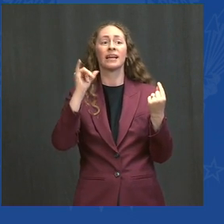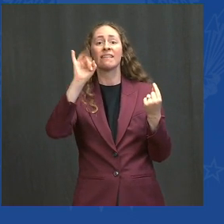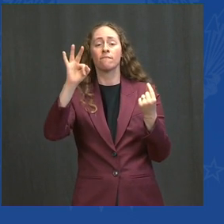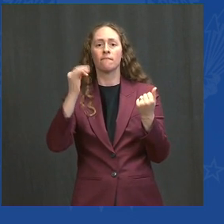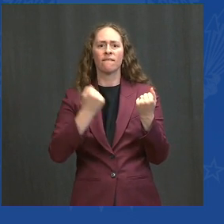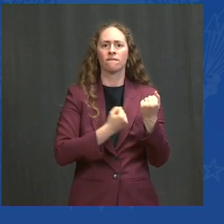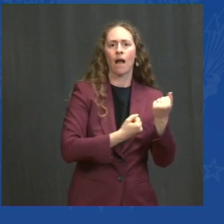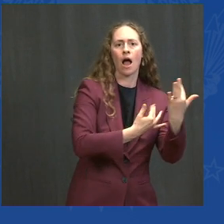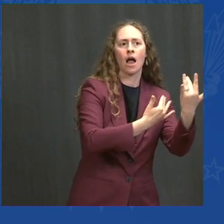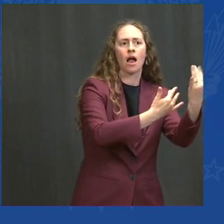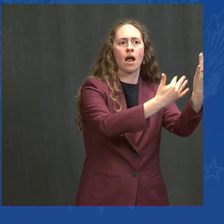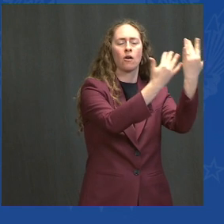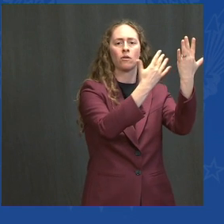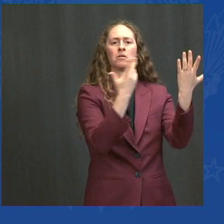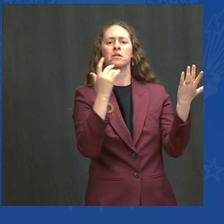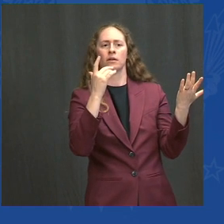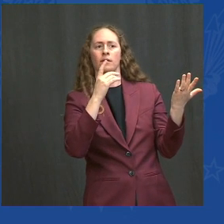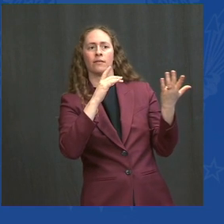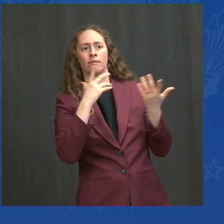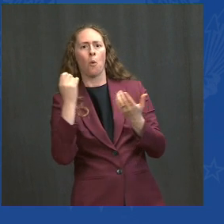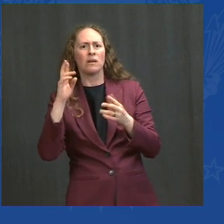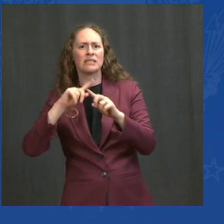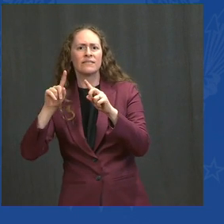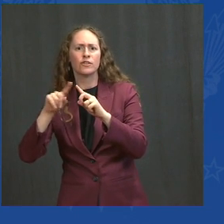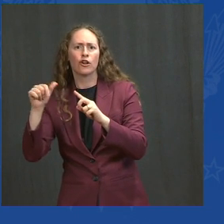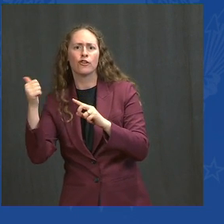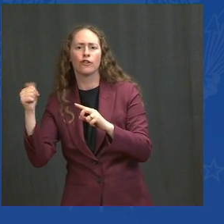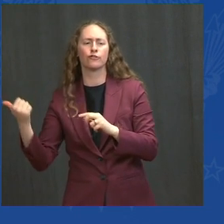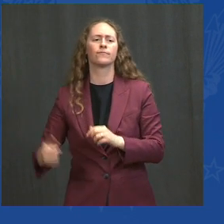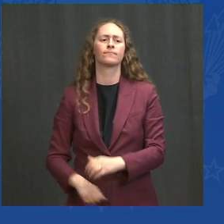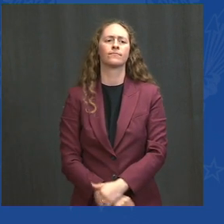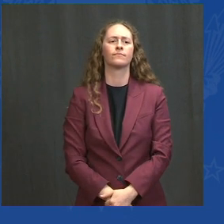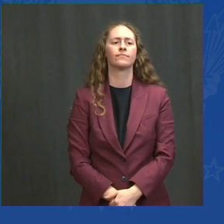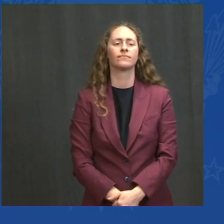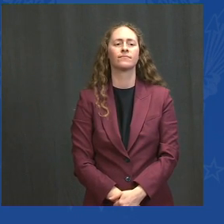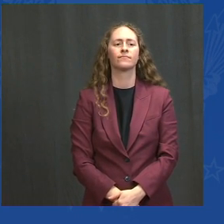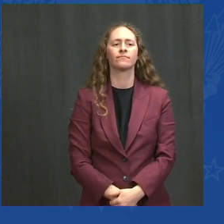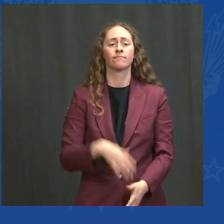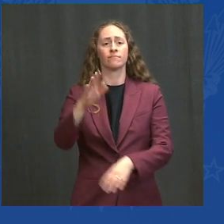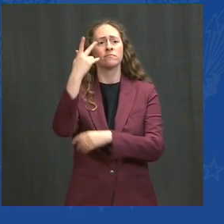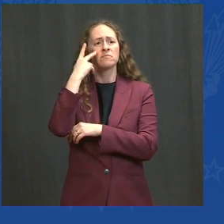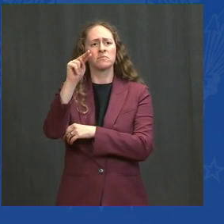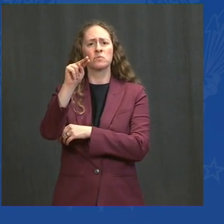Anybody ever believe you'd -- you hear -- turn on the news, and it'll say it was 116 degrees in Portland, Oregon.